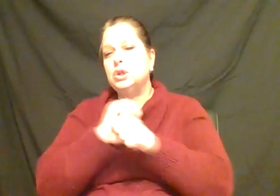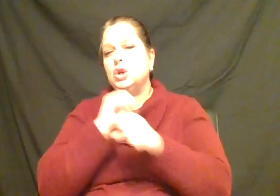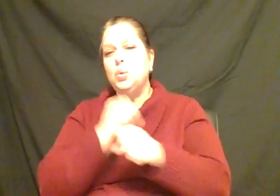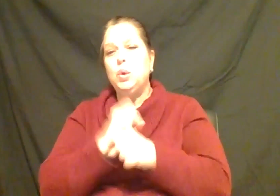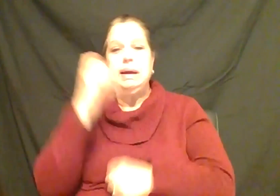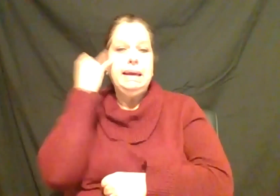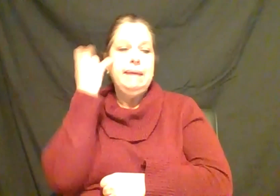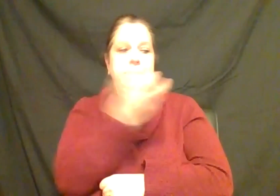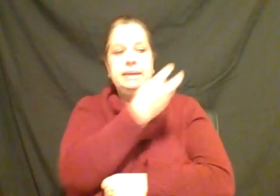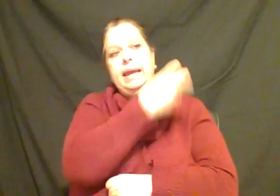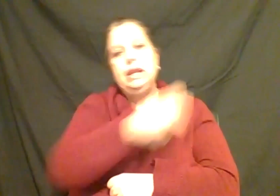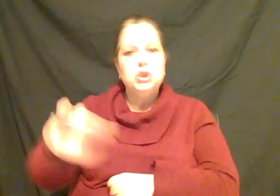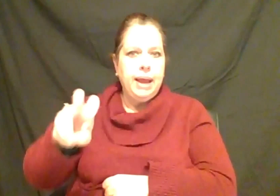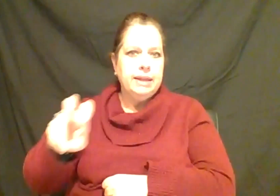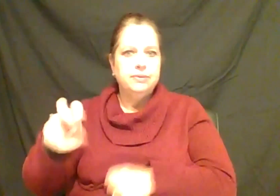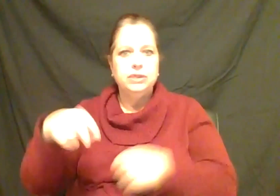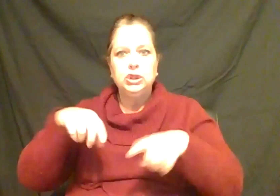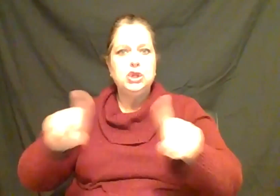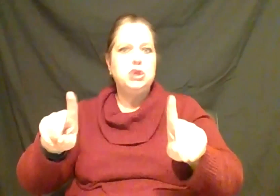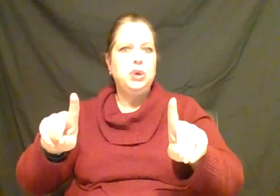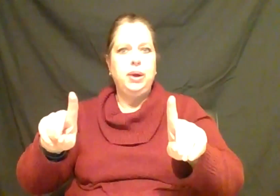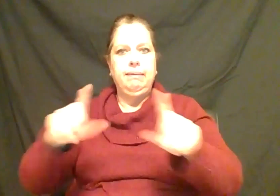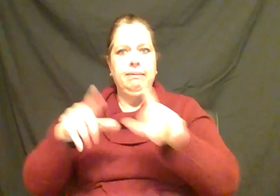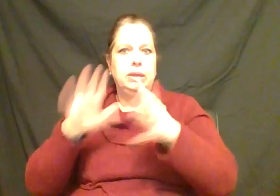and out of the school system during different times of the year i know you had mentioned